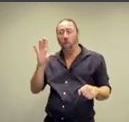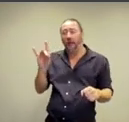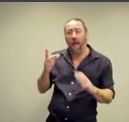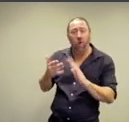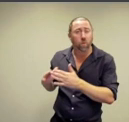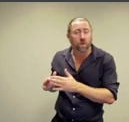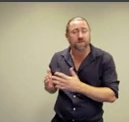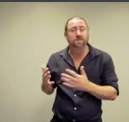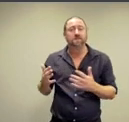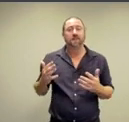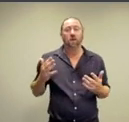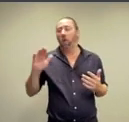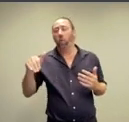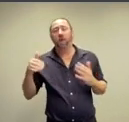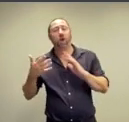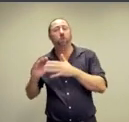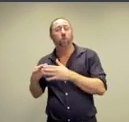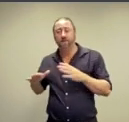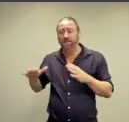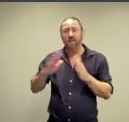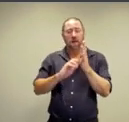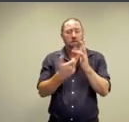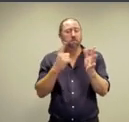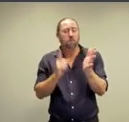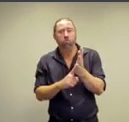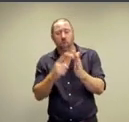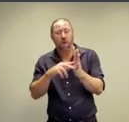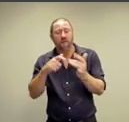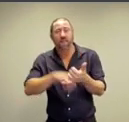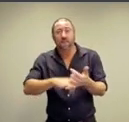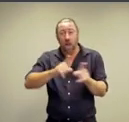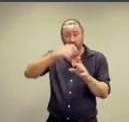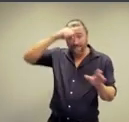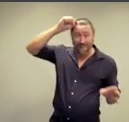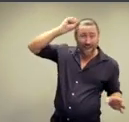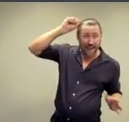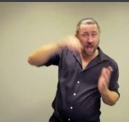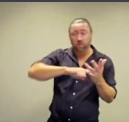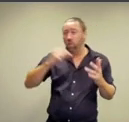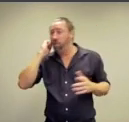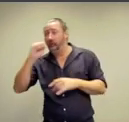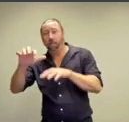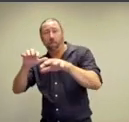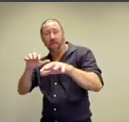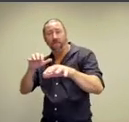communities and interesting on this spectrum, I guess of morals and ethics is from, you know,